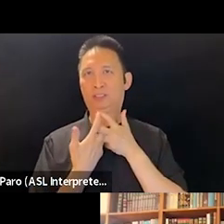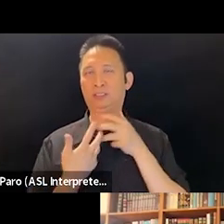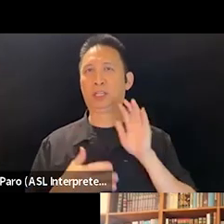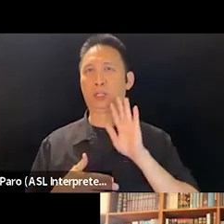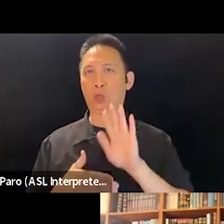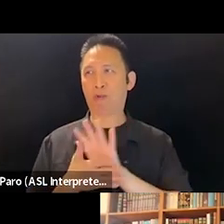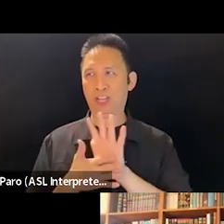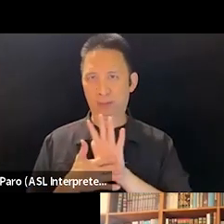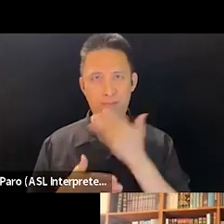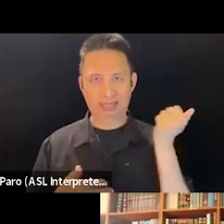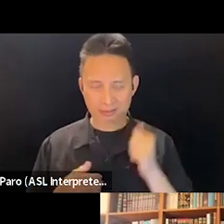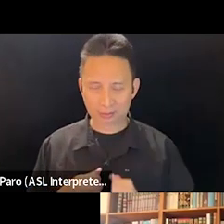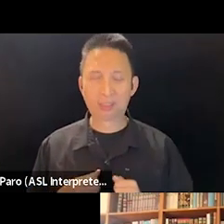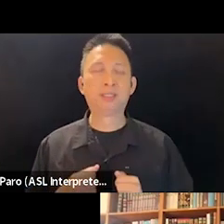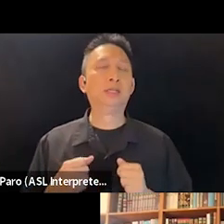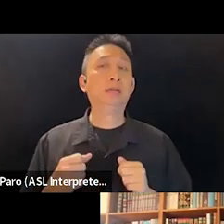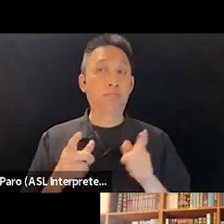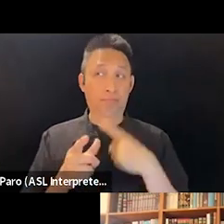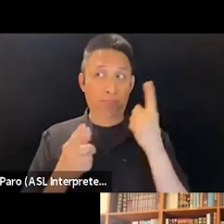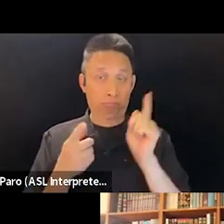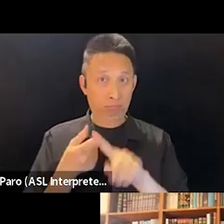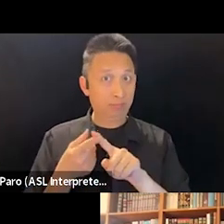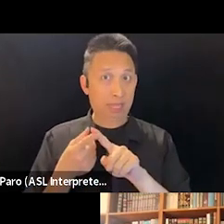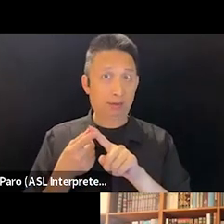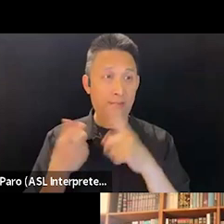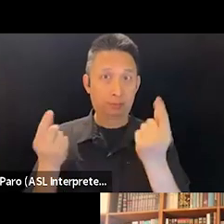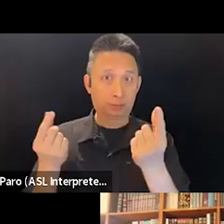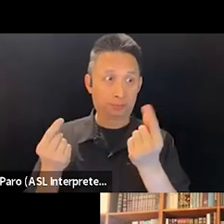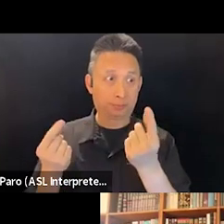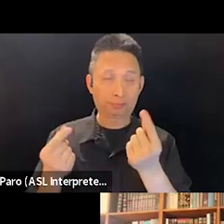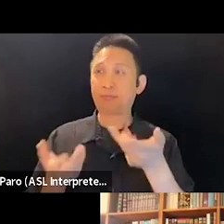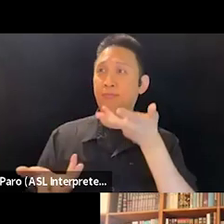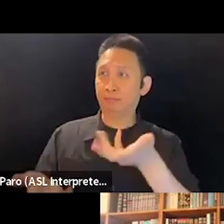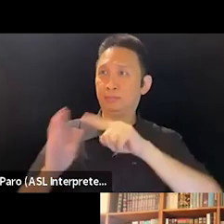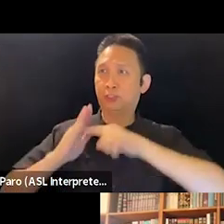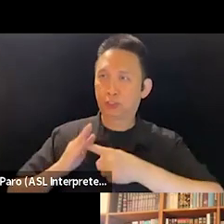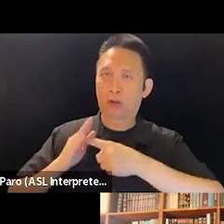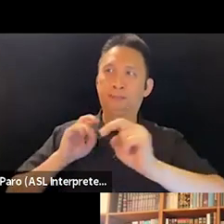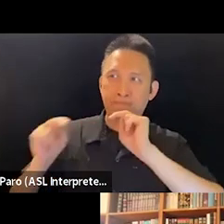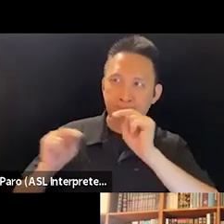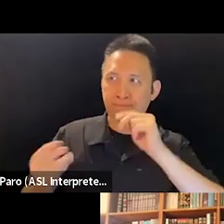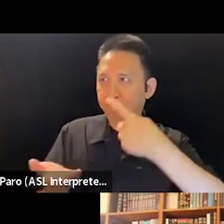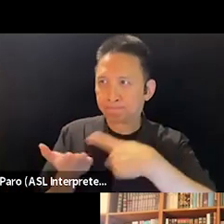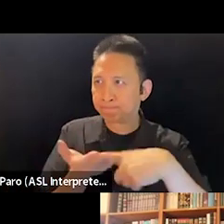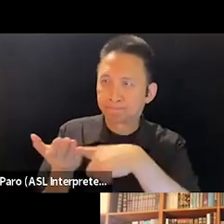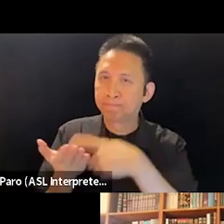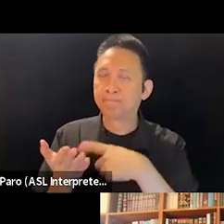and then you know, it will be a case of you will have to get into that conversation of what you ideally trying to do with this film.